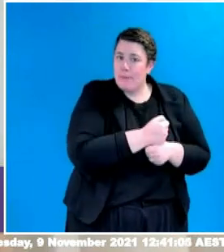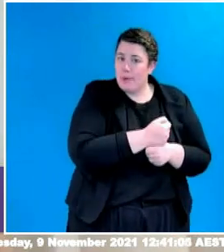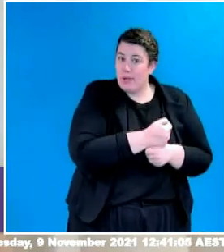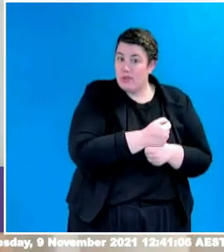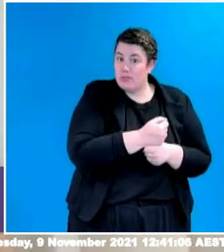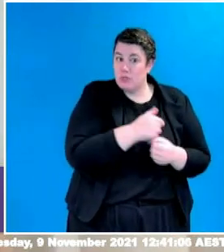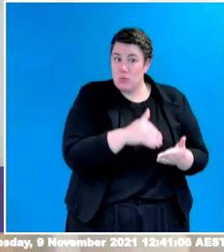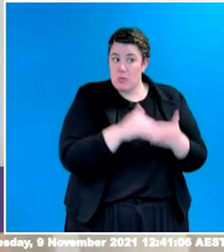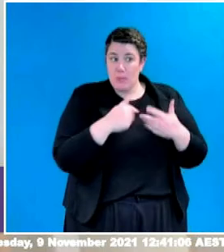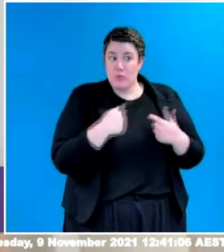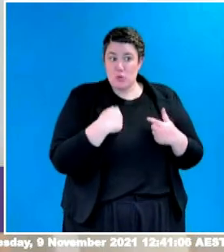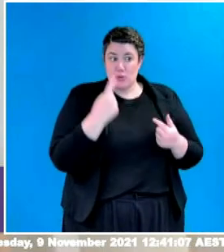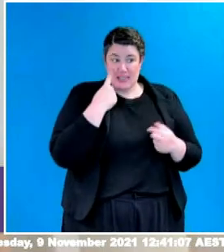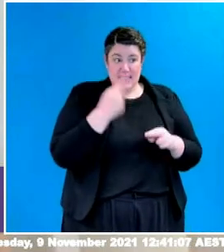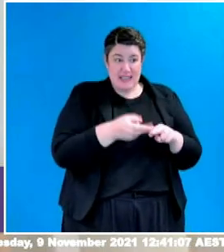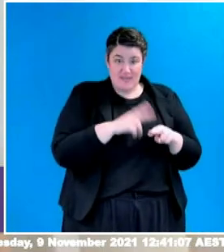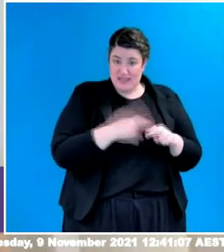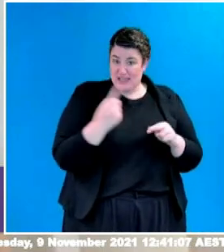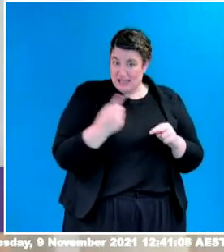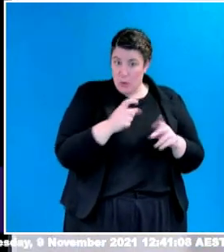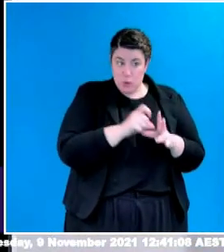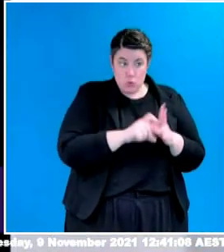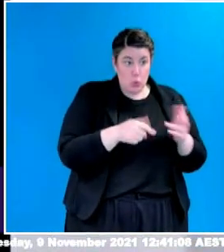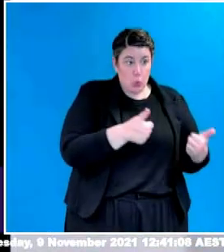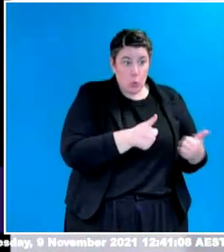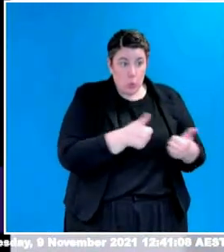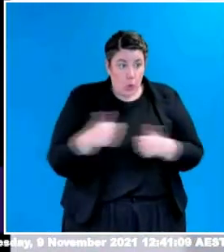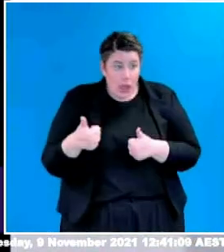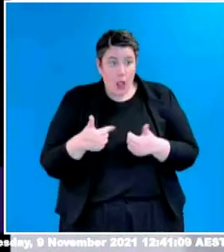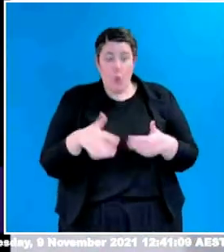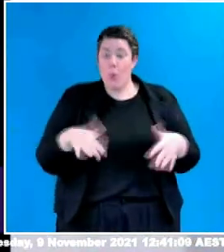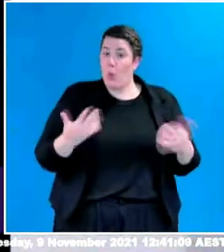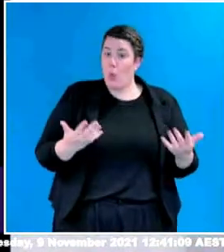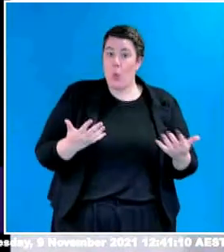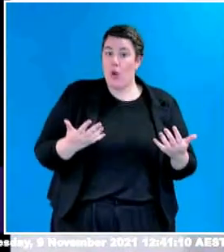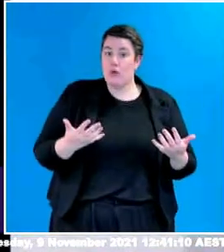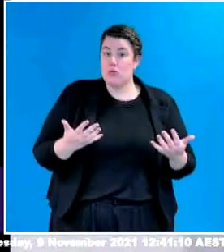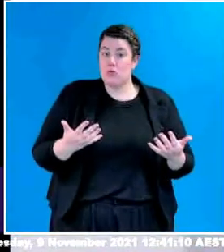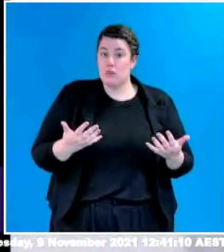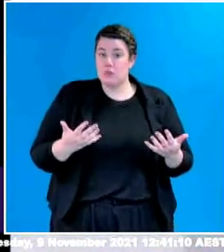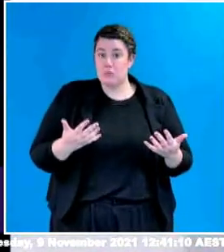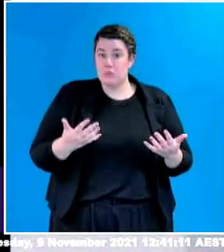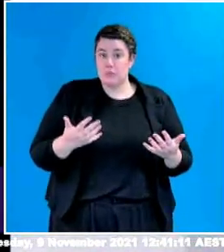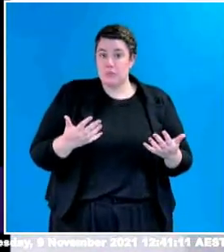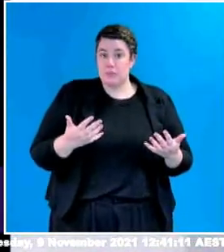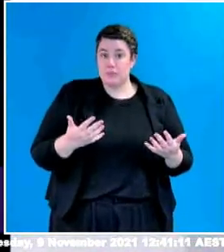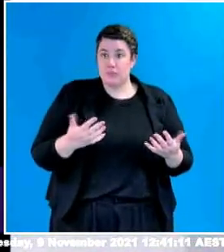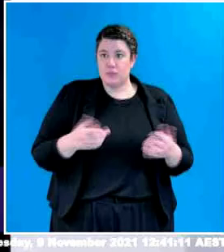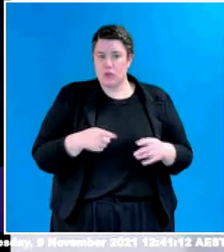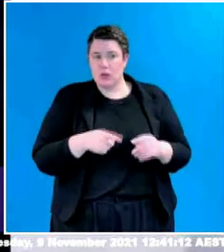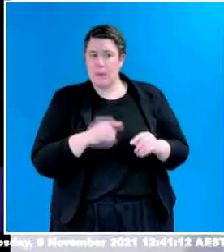seeing if somebody has done it well, or perhaps I might describe it as promising practice?